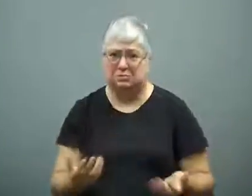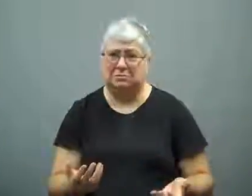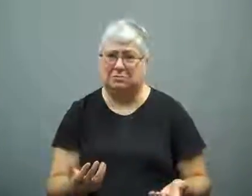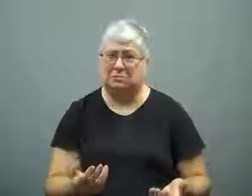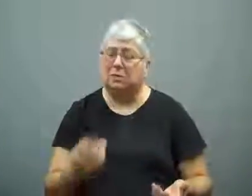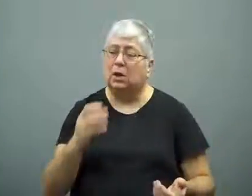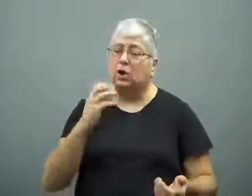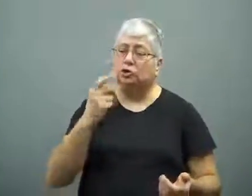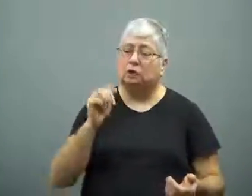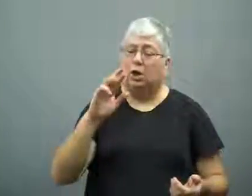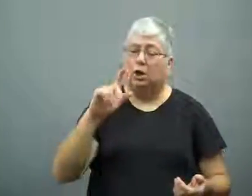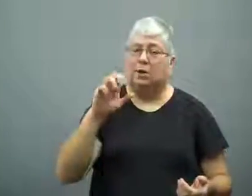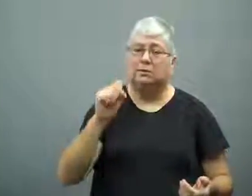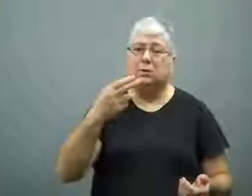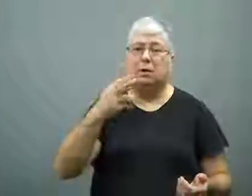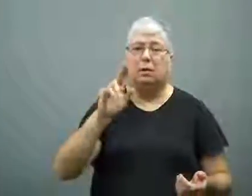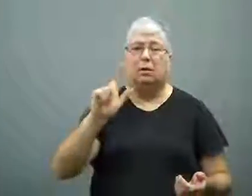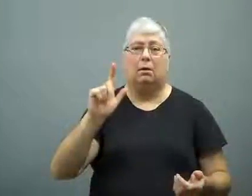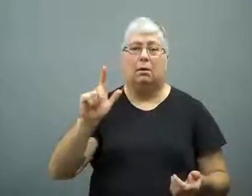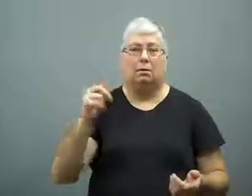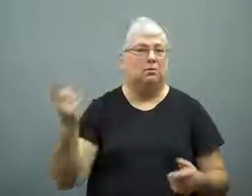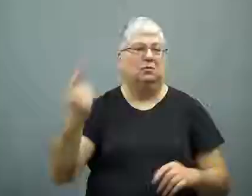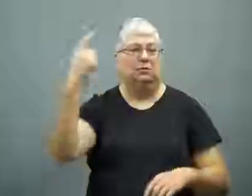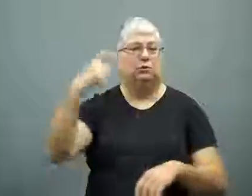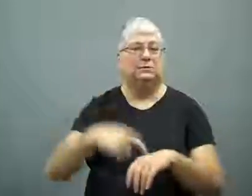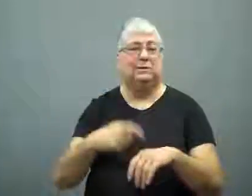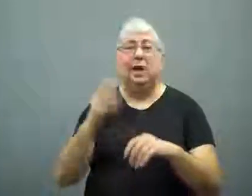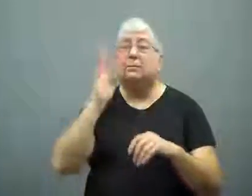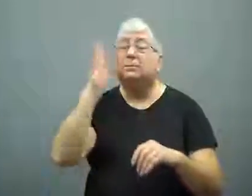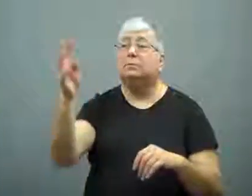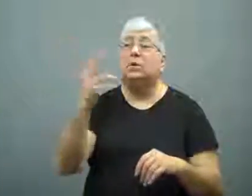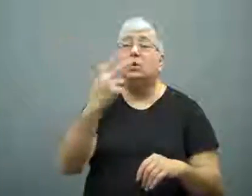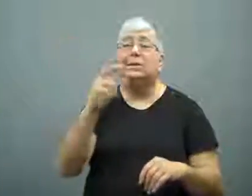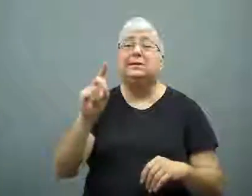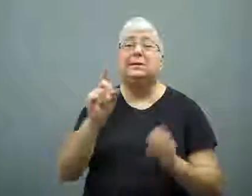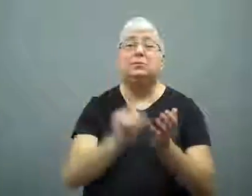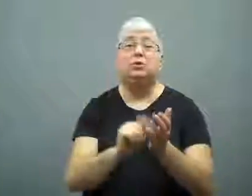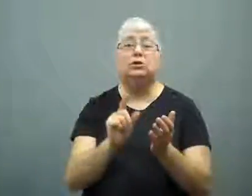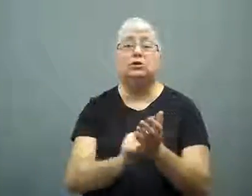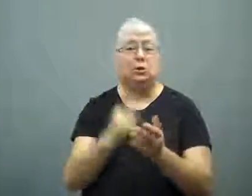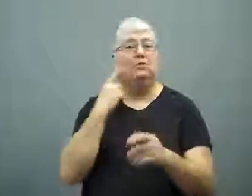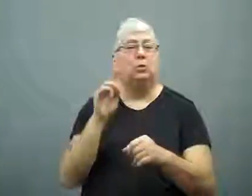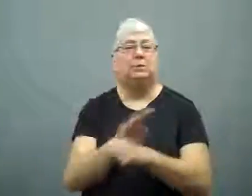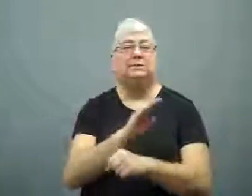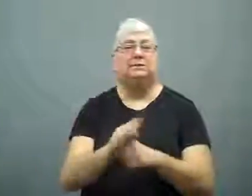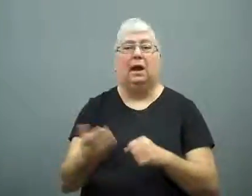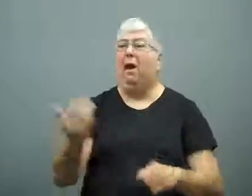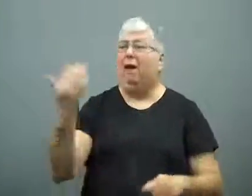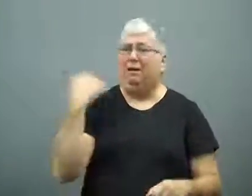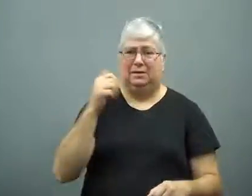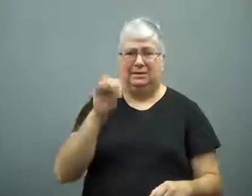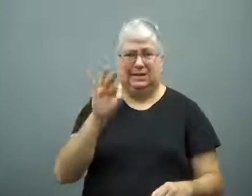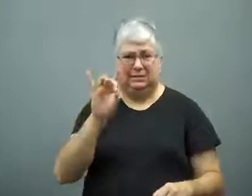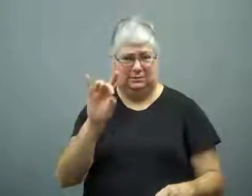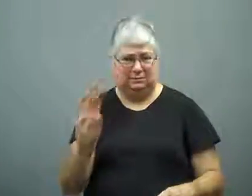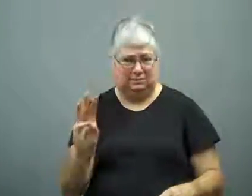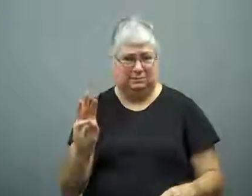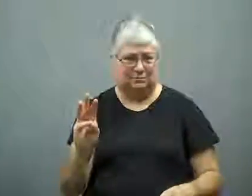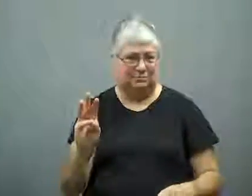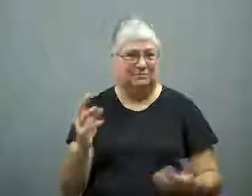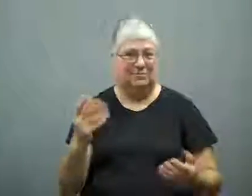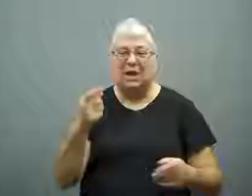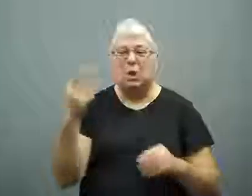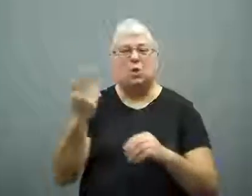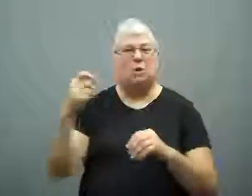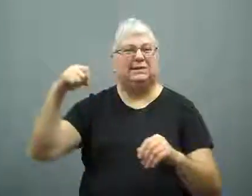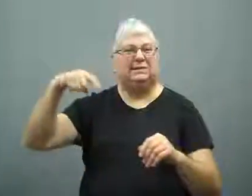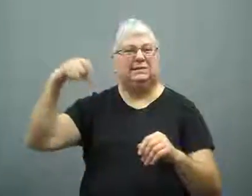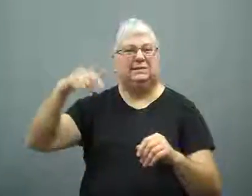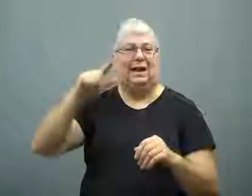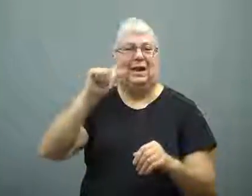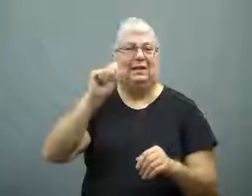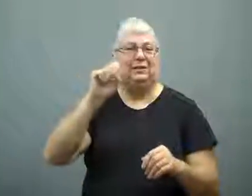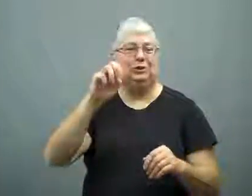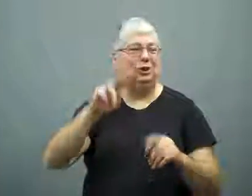Charles Hull invented a 3D printer for business use back in 1986.